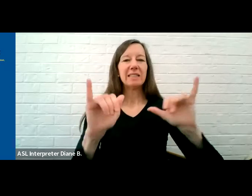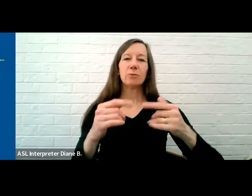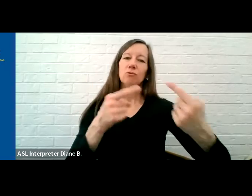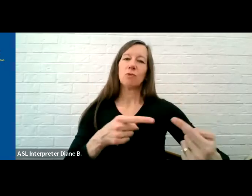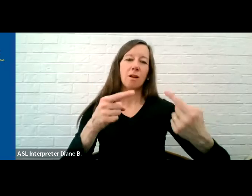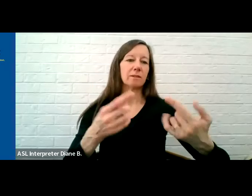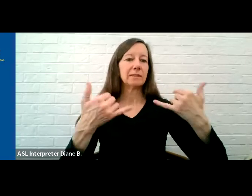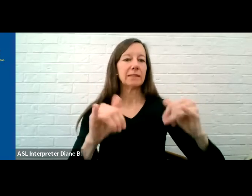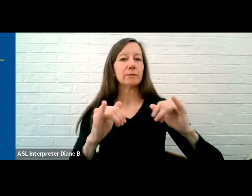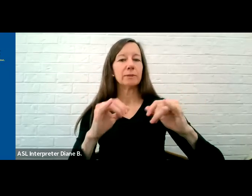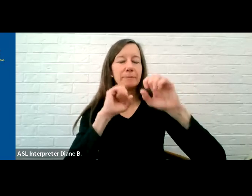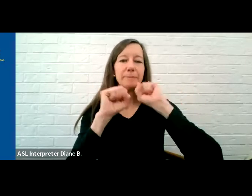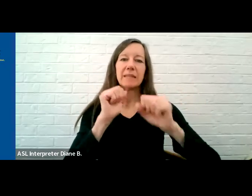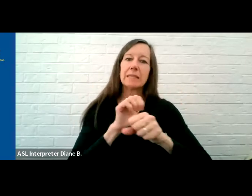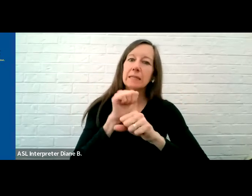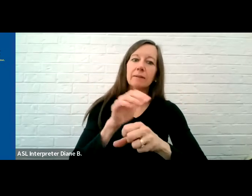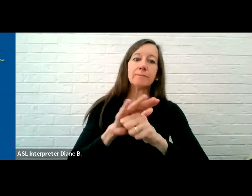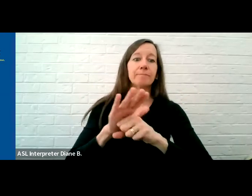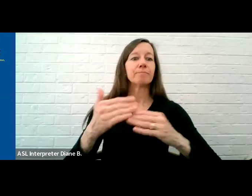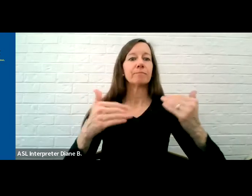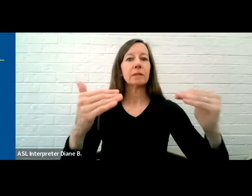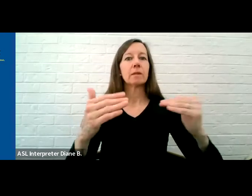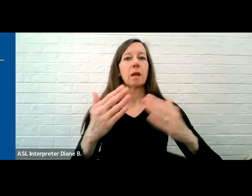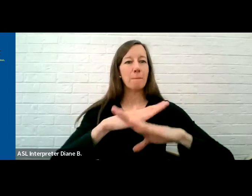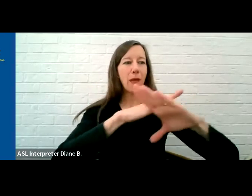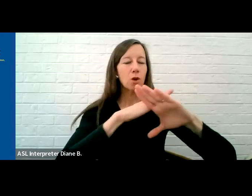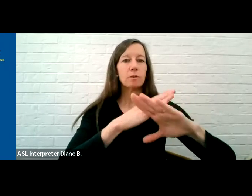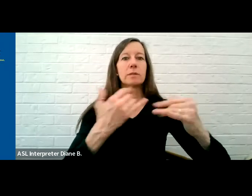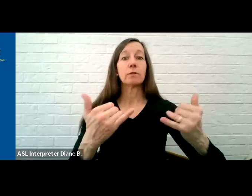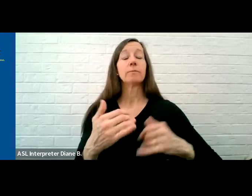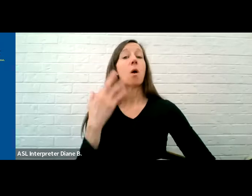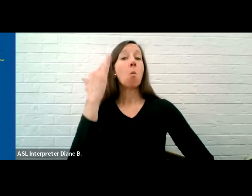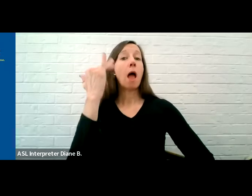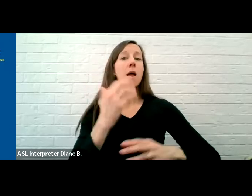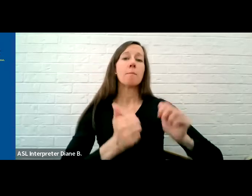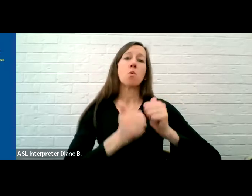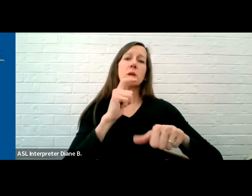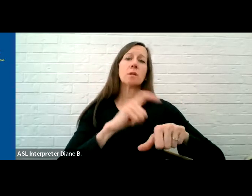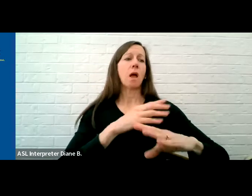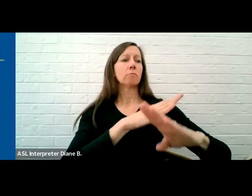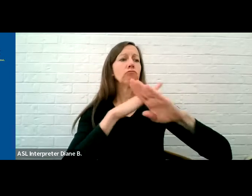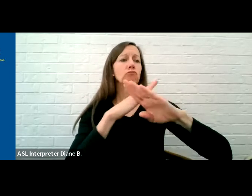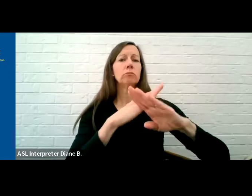In most cases those barriers are caused by biases, and societal beliefs that have